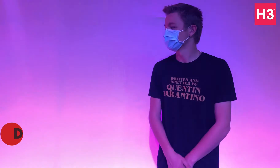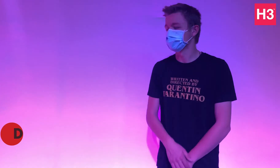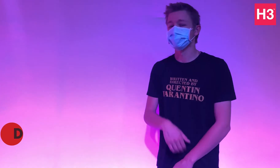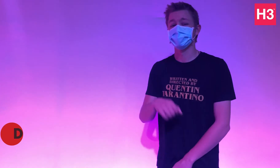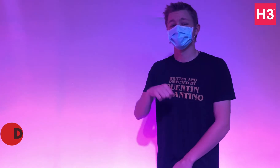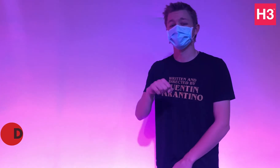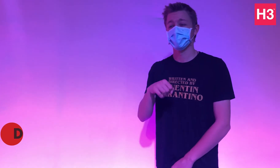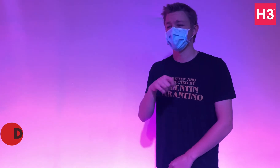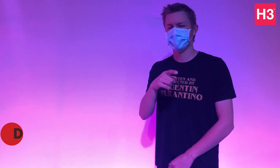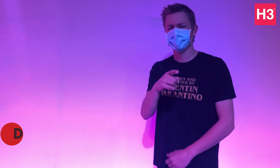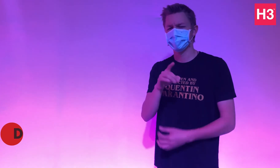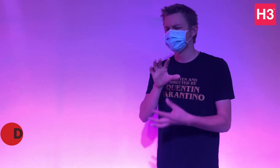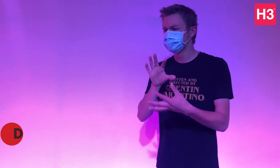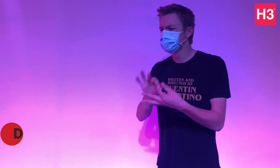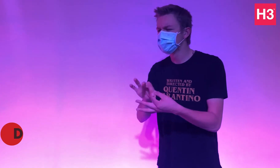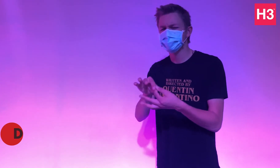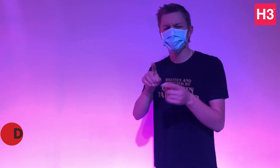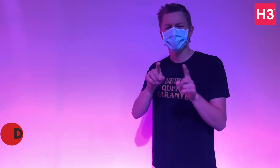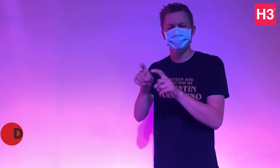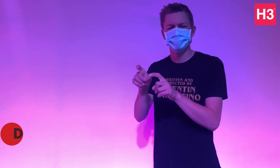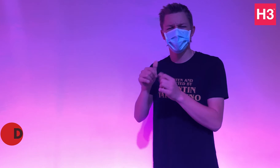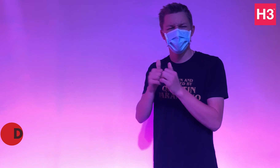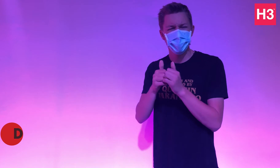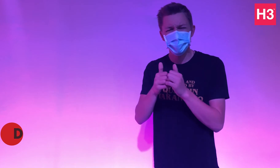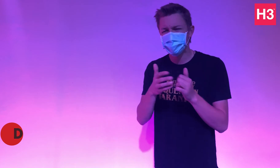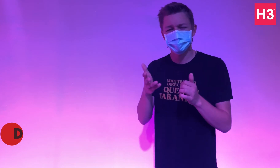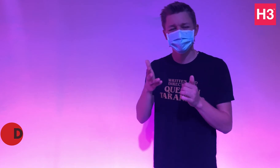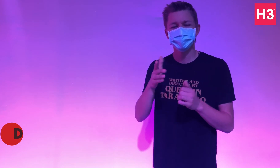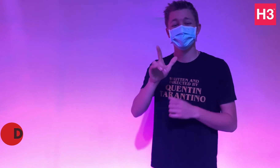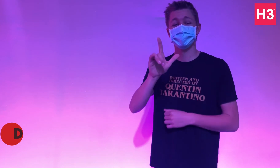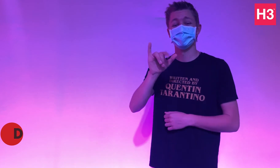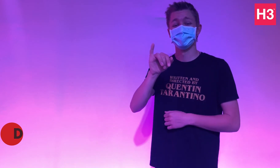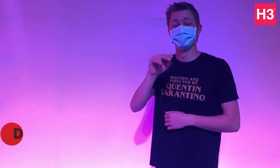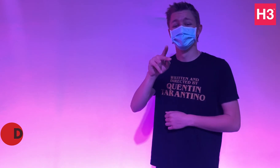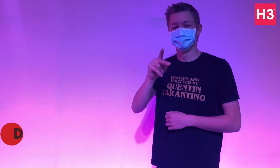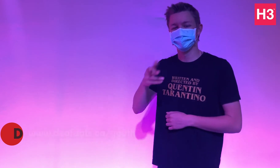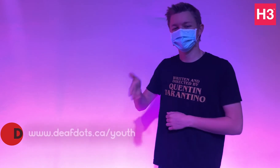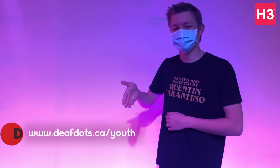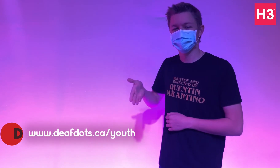Here is how you could take the survey: